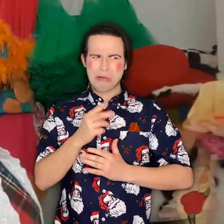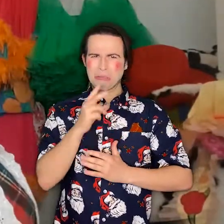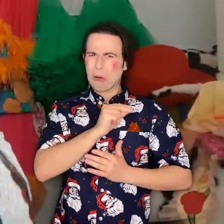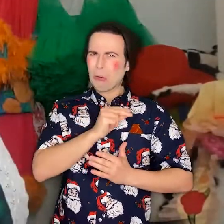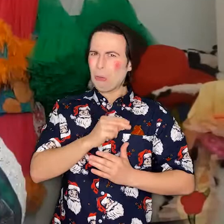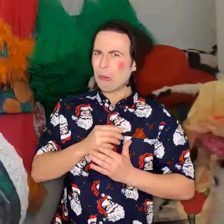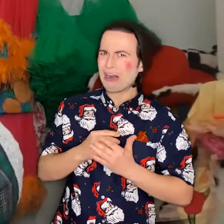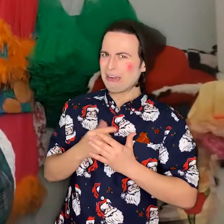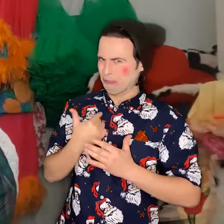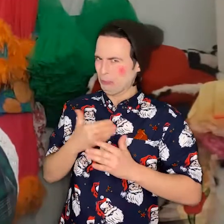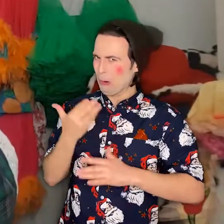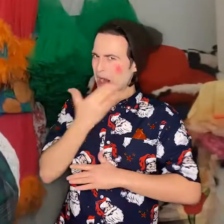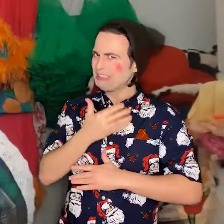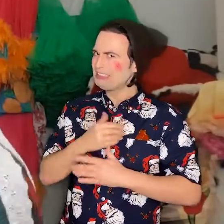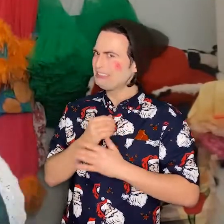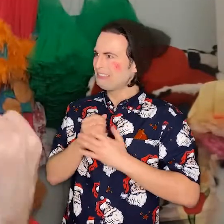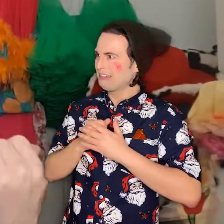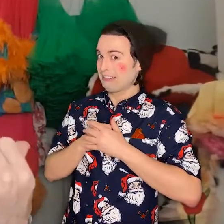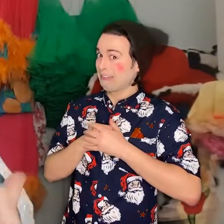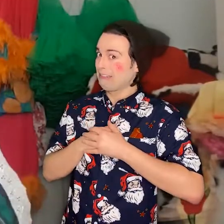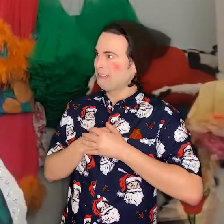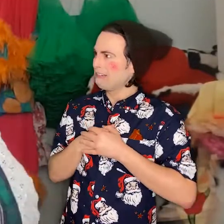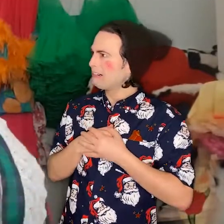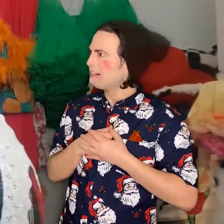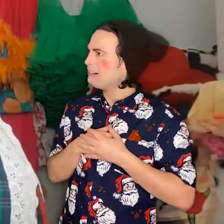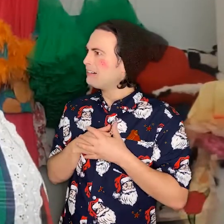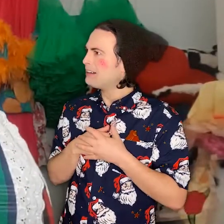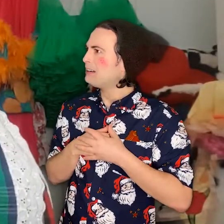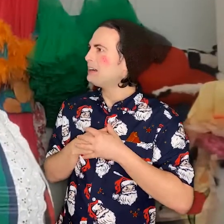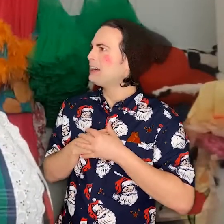He kens it, she kens it. PATSY KENSIT!